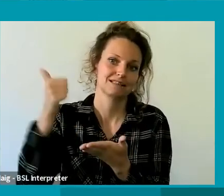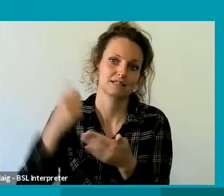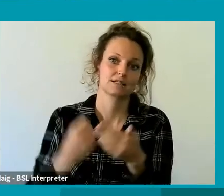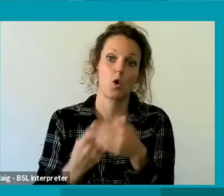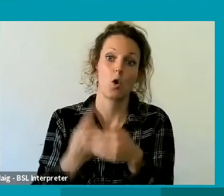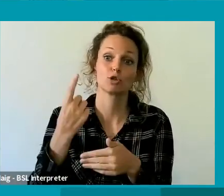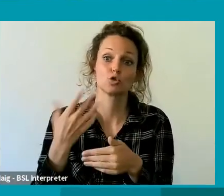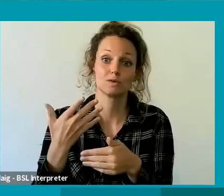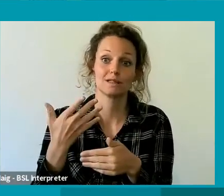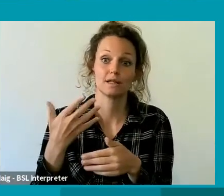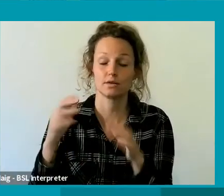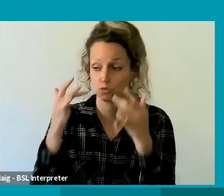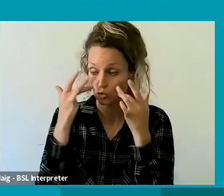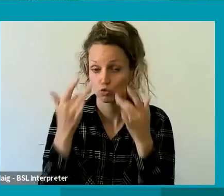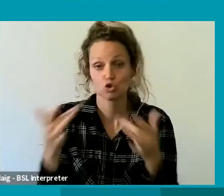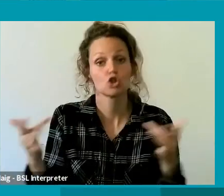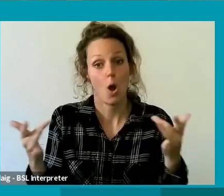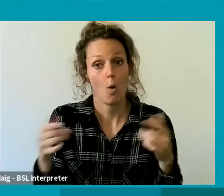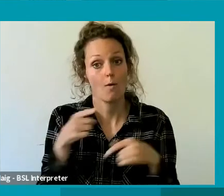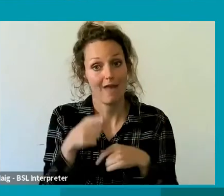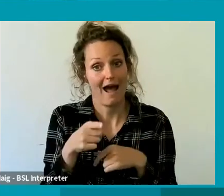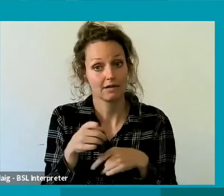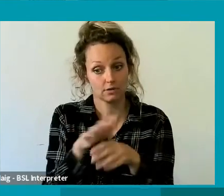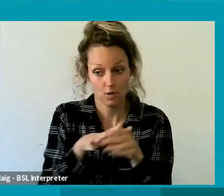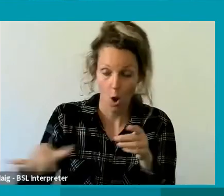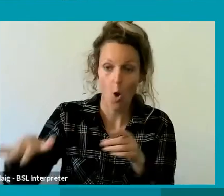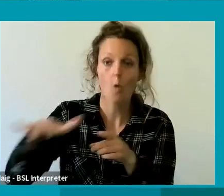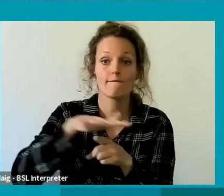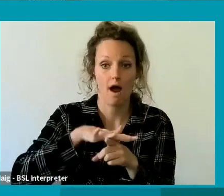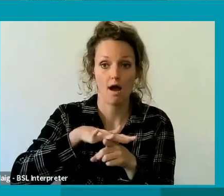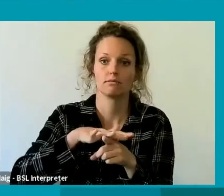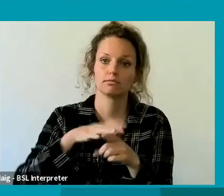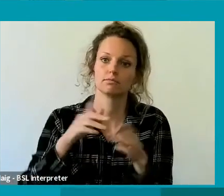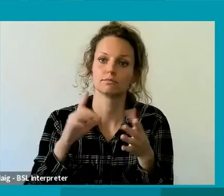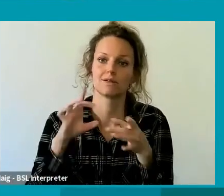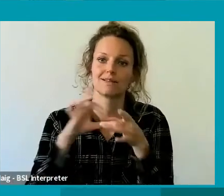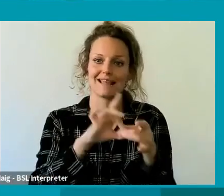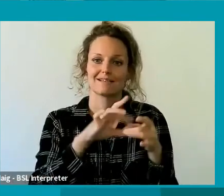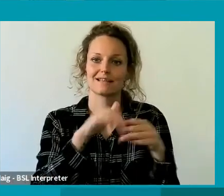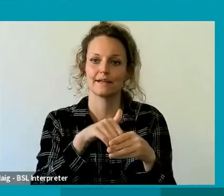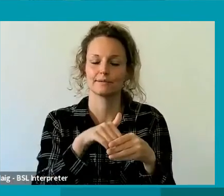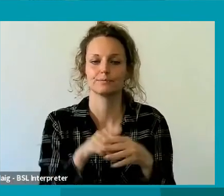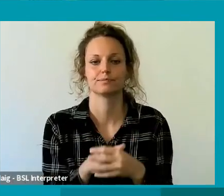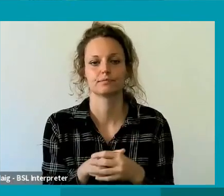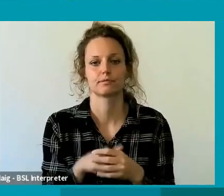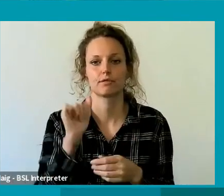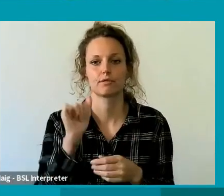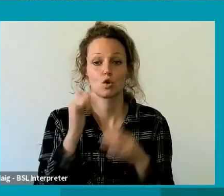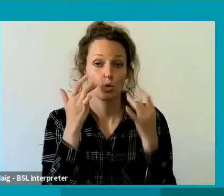for you to elevate and boost that across your LinkedIn, right? Because you're demonstrating and